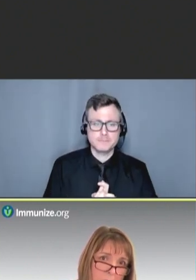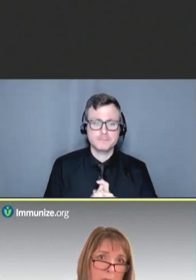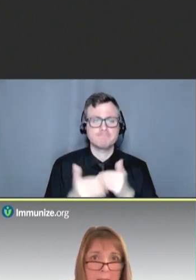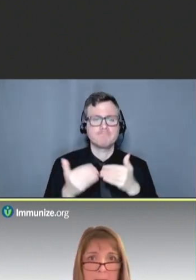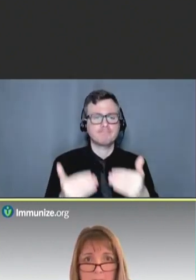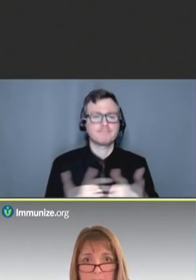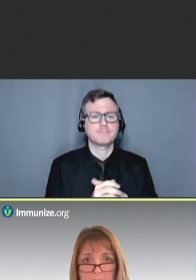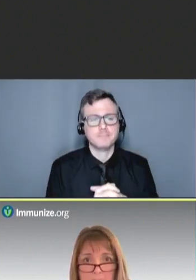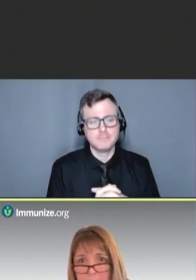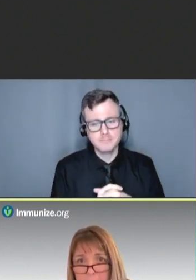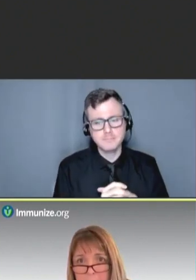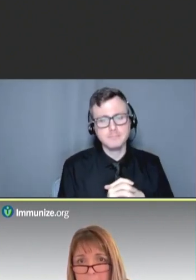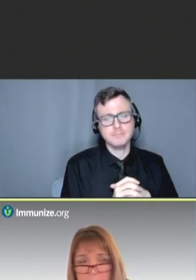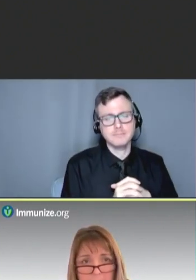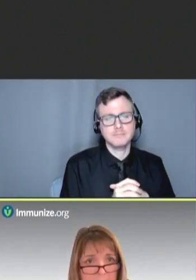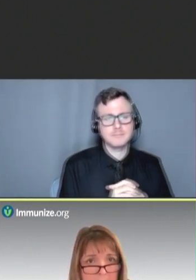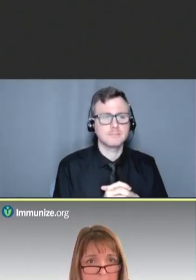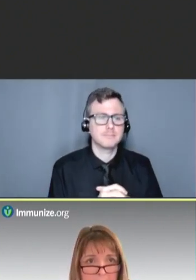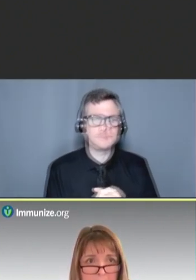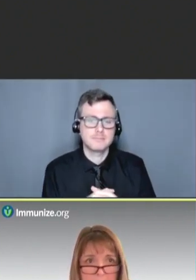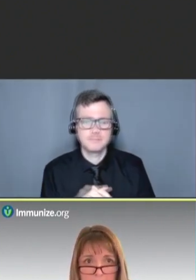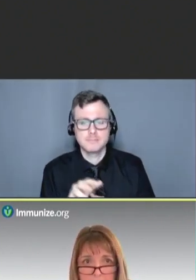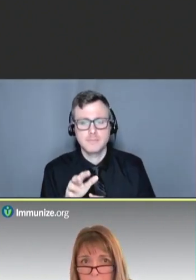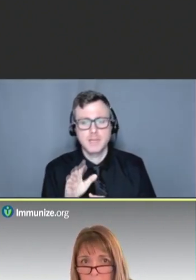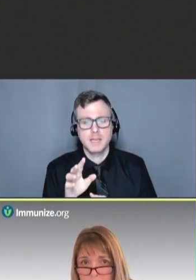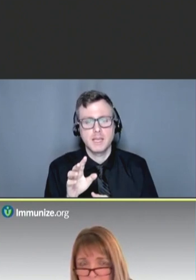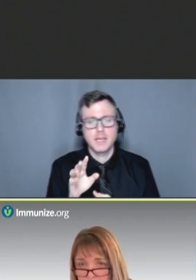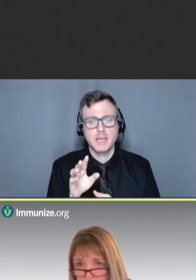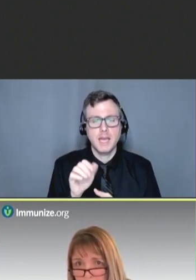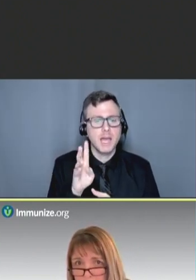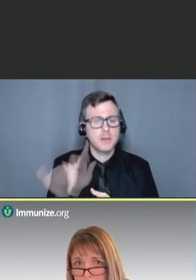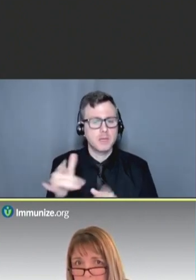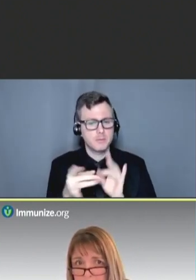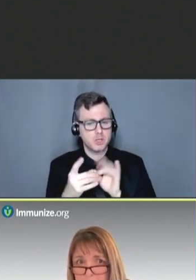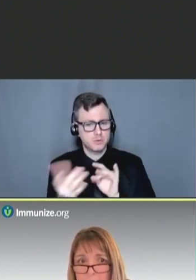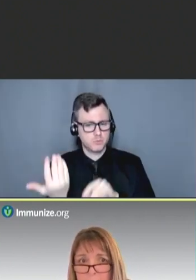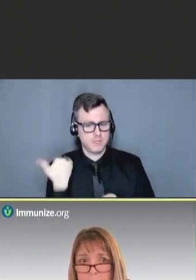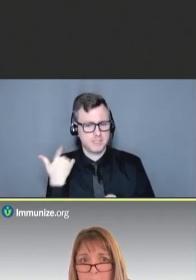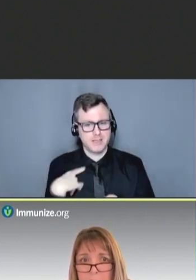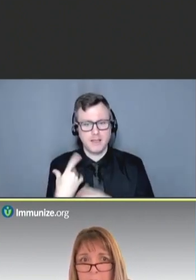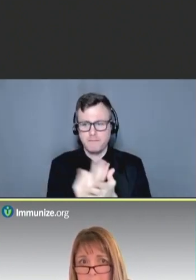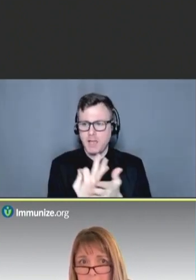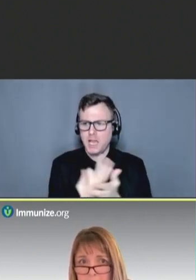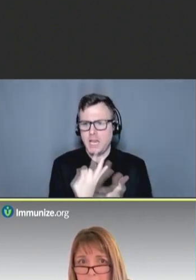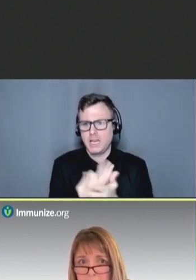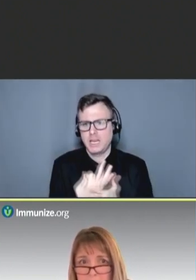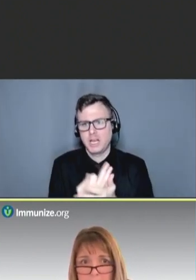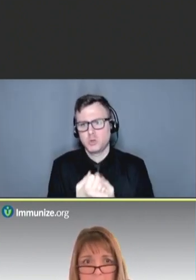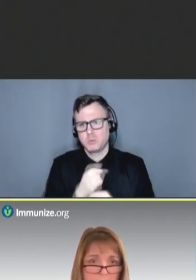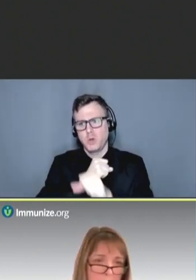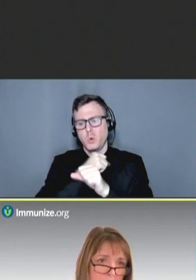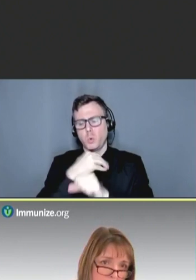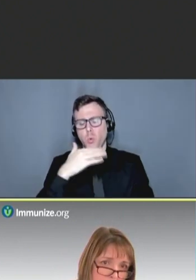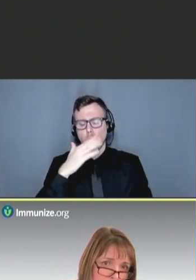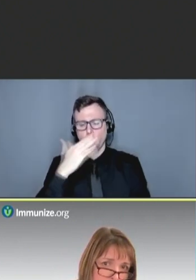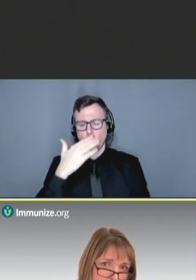As Abby mentioned earlier, of course, financial barriers are something that partners often